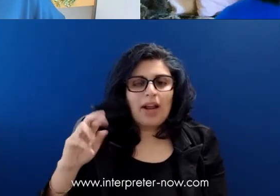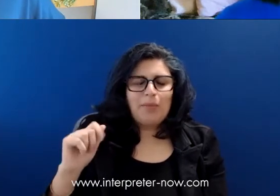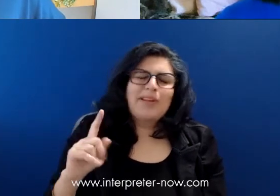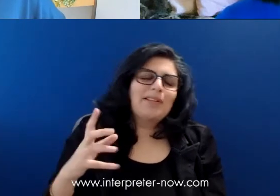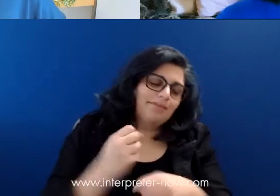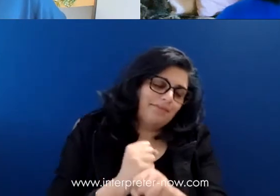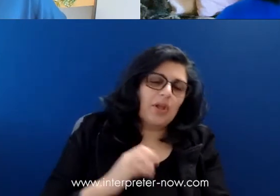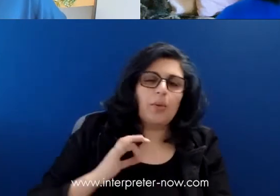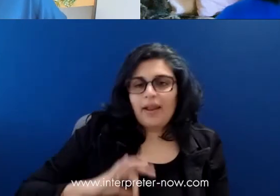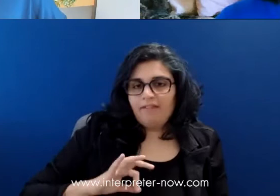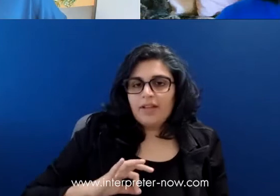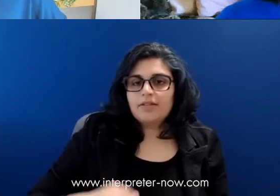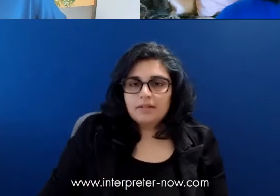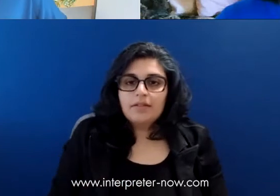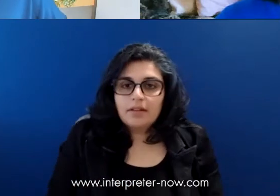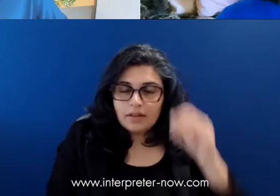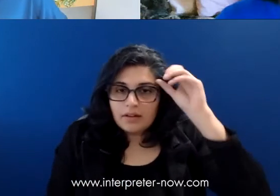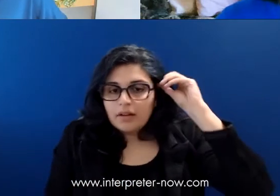Awesome.